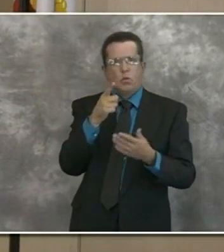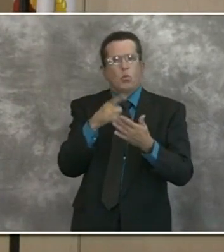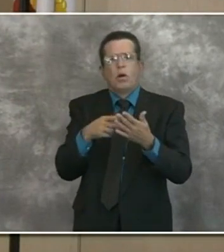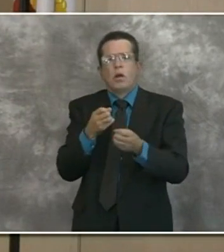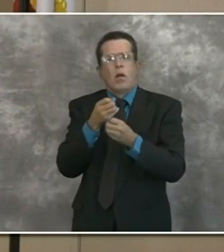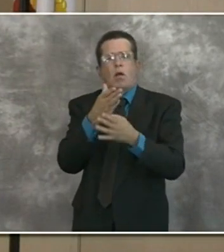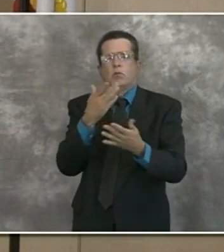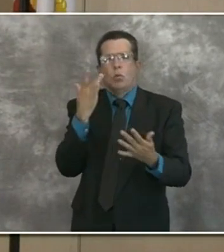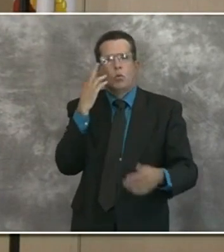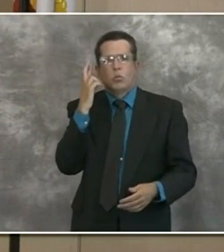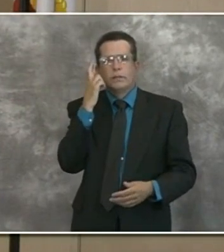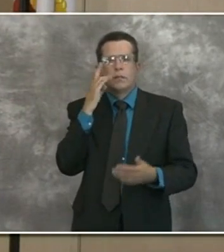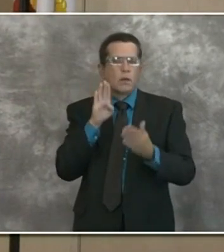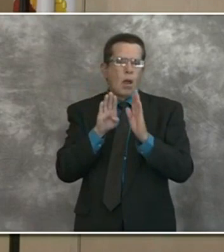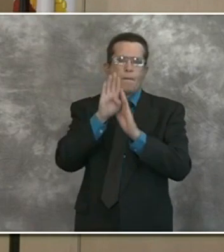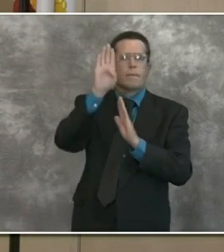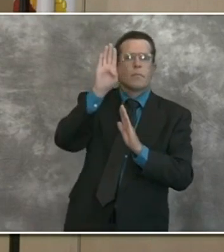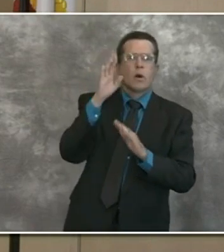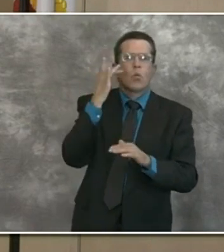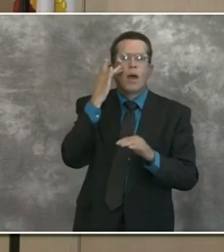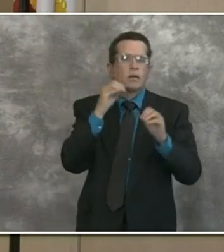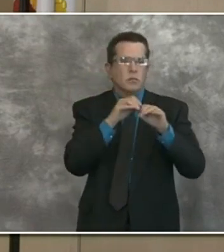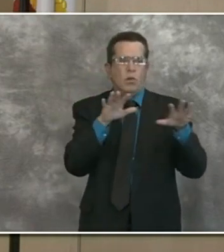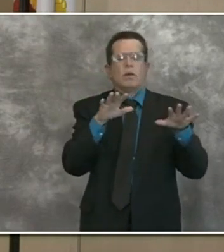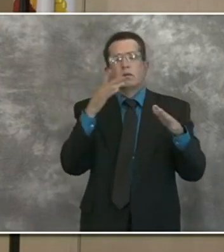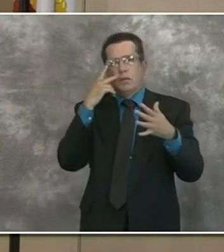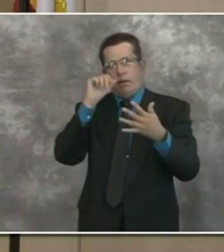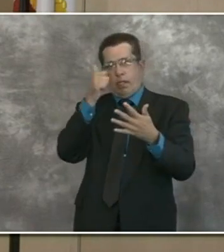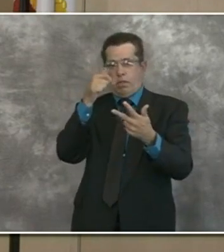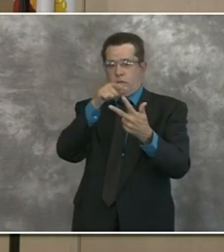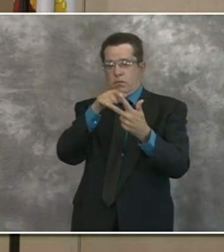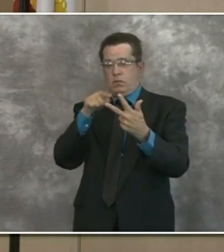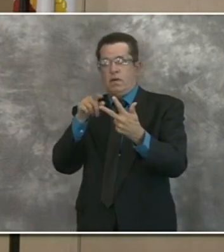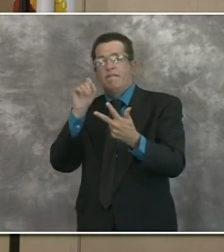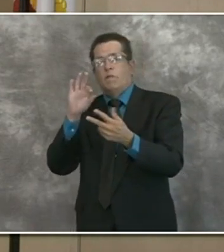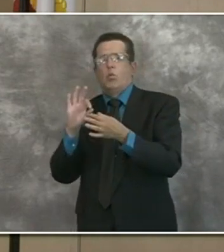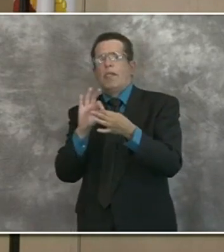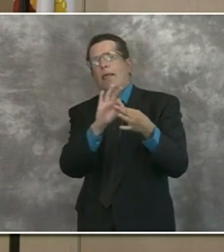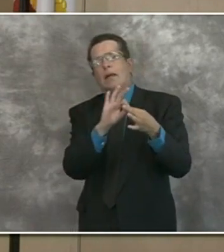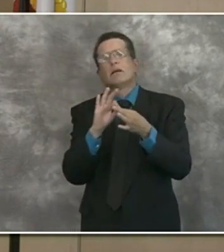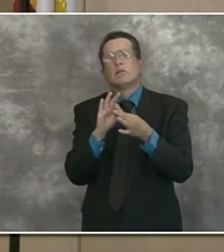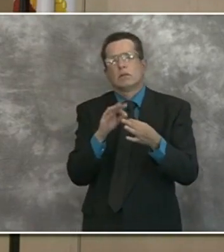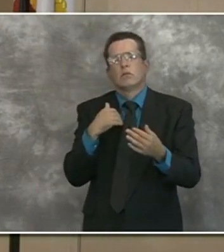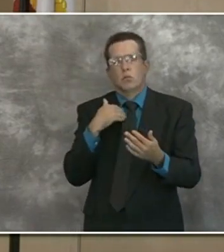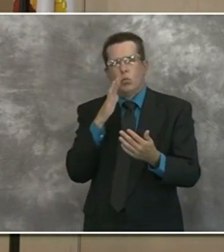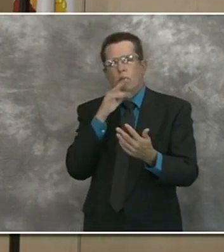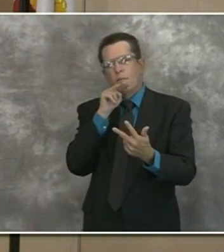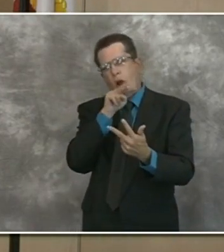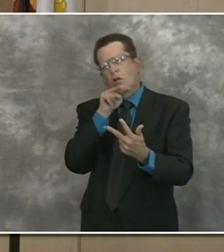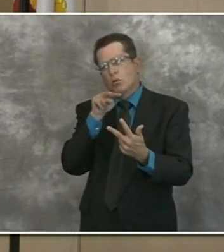TRIGGERS ELEVATED WE PATEY WE WILL LOOK MORE CLOSELY AT ONE OF THE CAUSES ASSOCIATE WITH